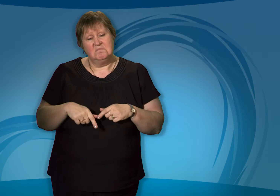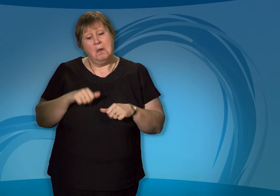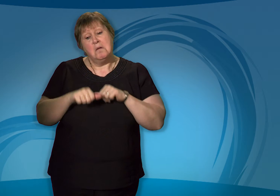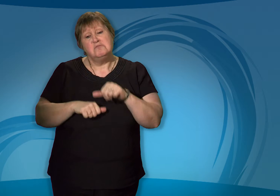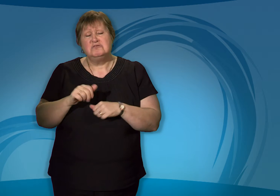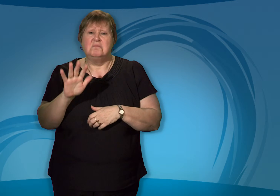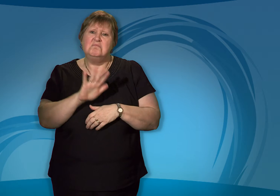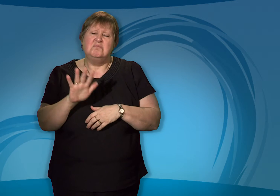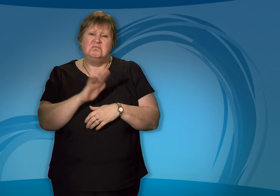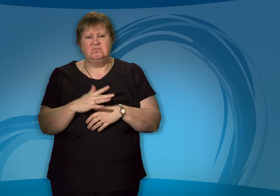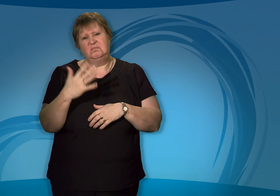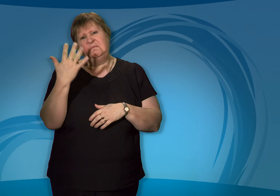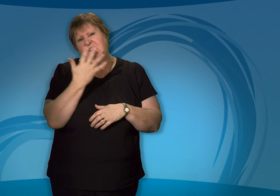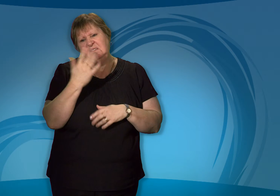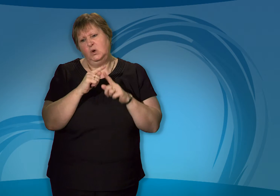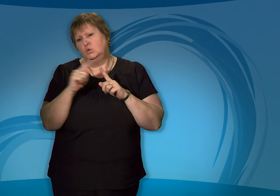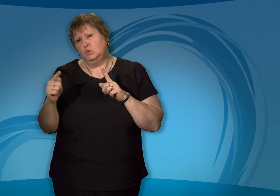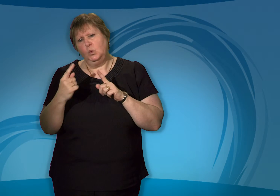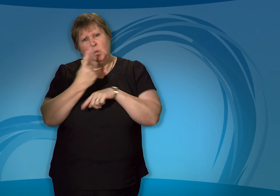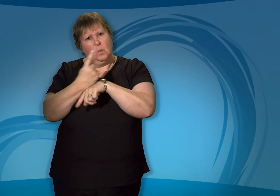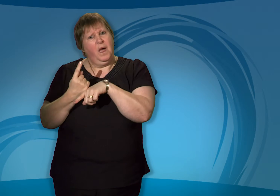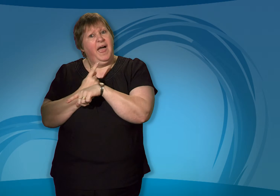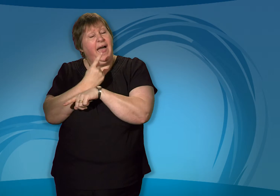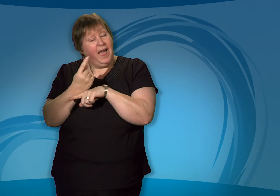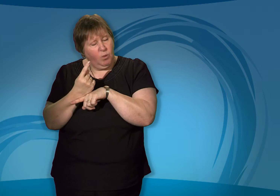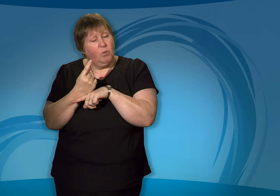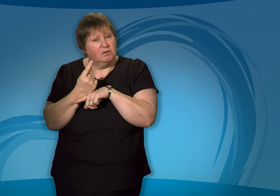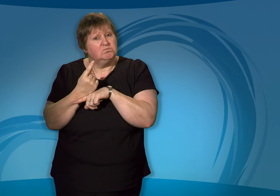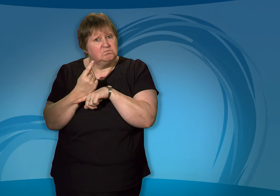The procedure may take 15 - 60 minutes.